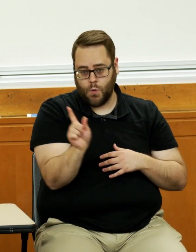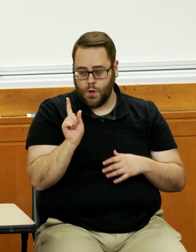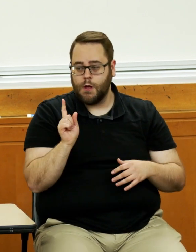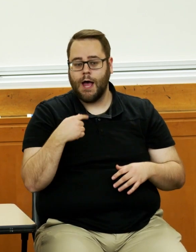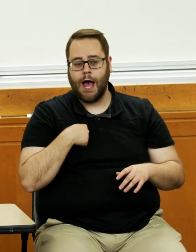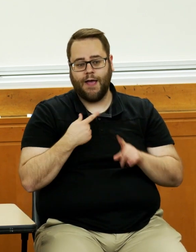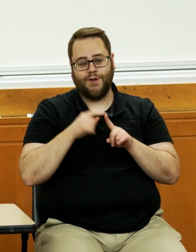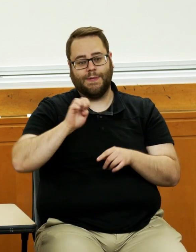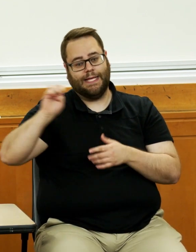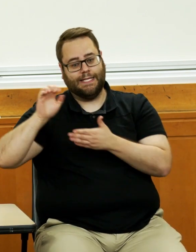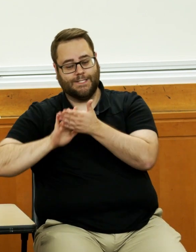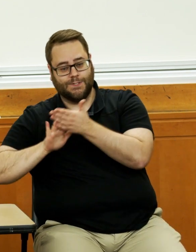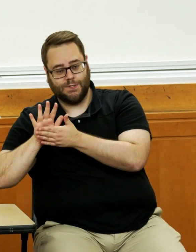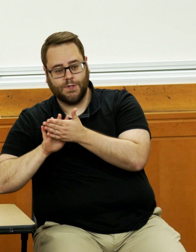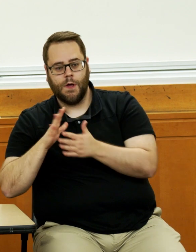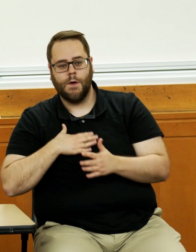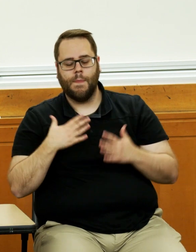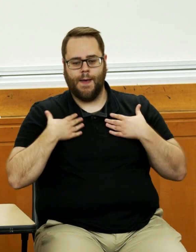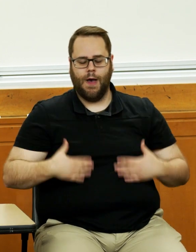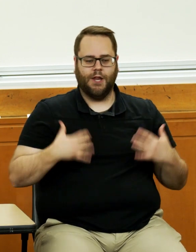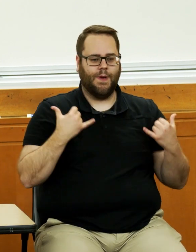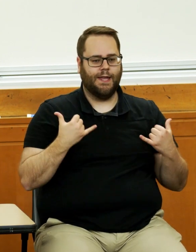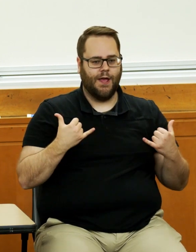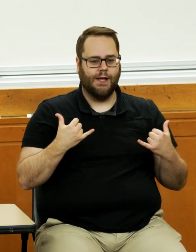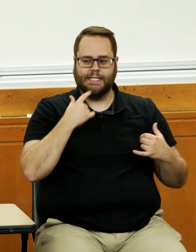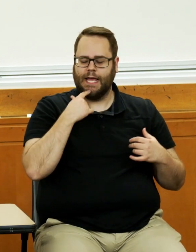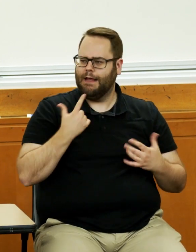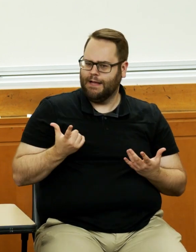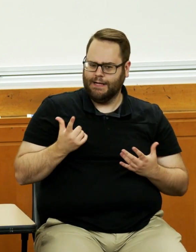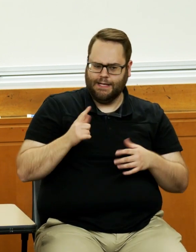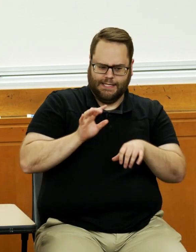I am from the east coast and so my body right now is saying it's almost nine o'clock at night,